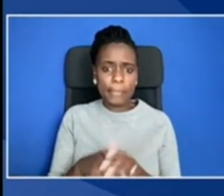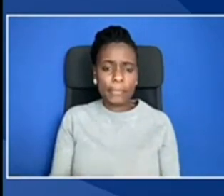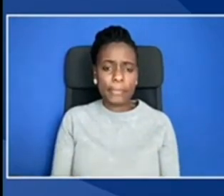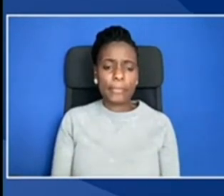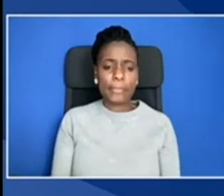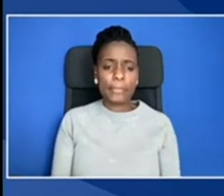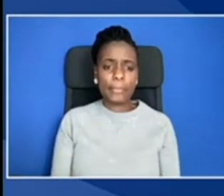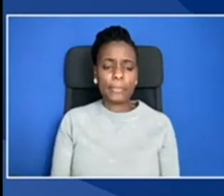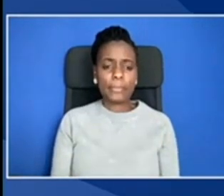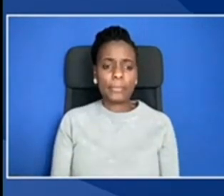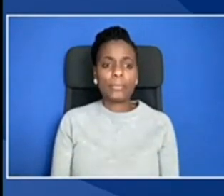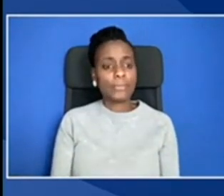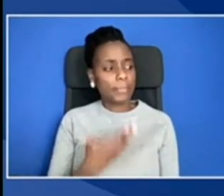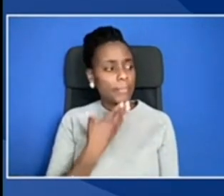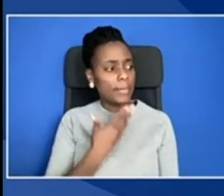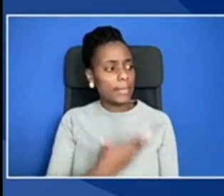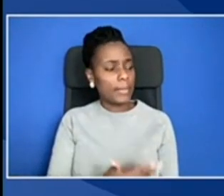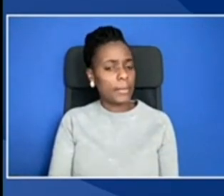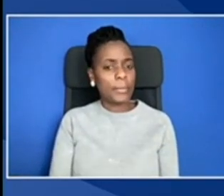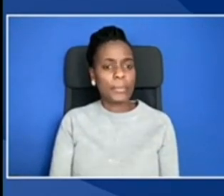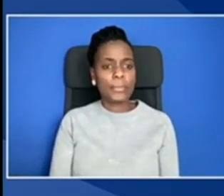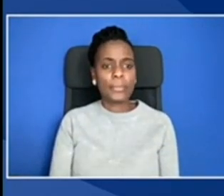Thank you, Cindy. Richard.